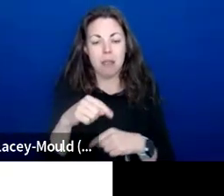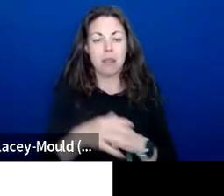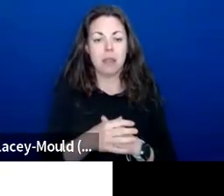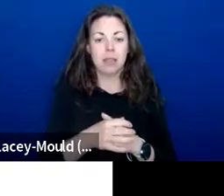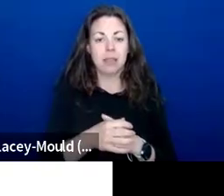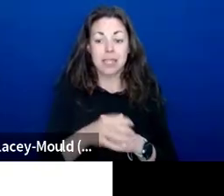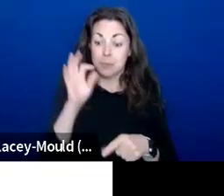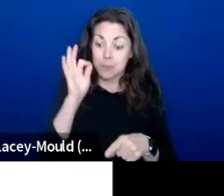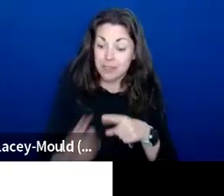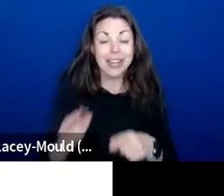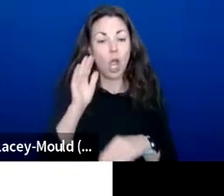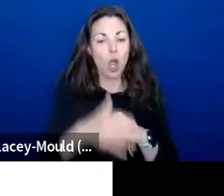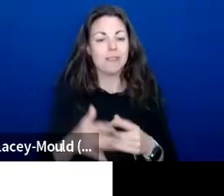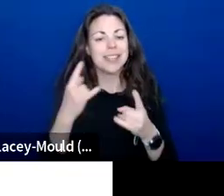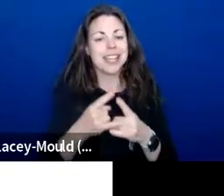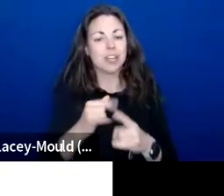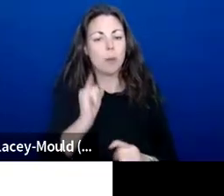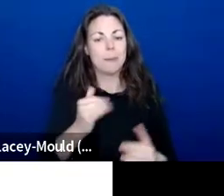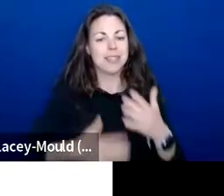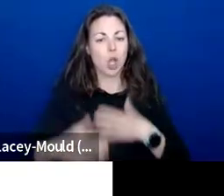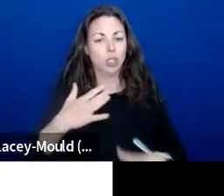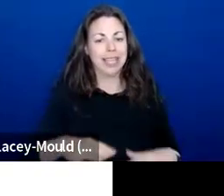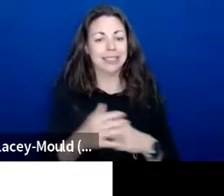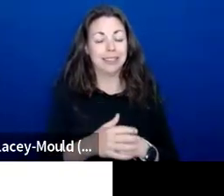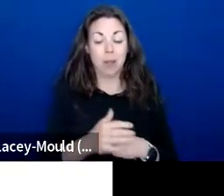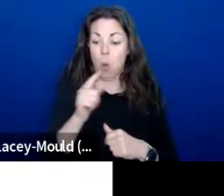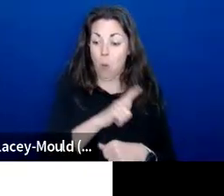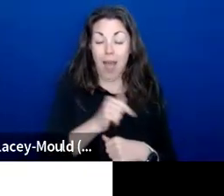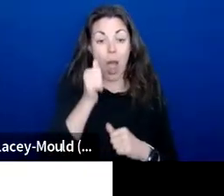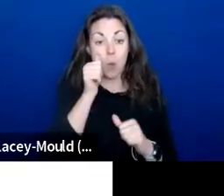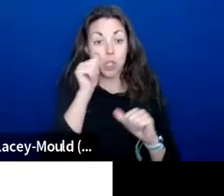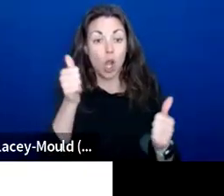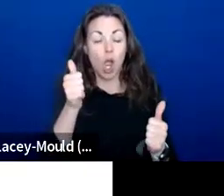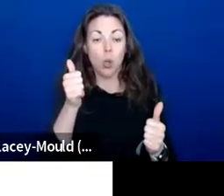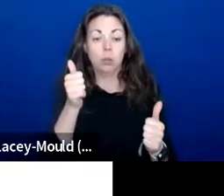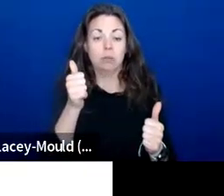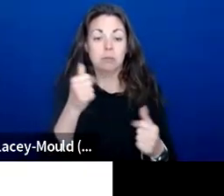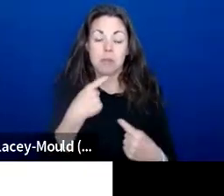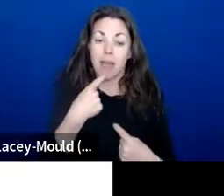work on sexual misconduct. I was a known and outspoken survivor of sexual violence at university,